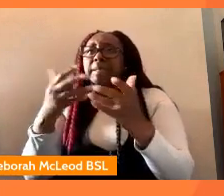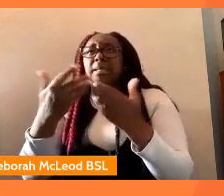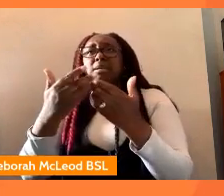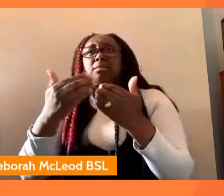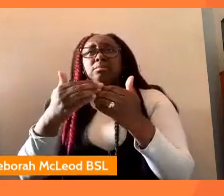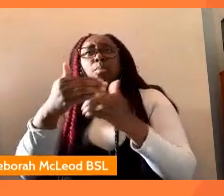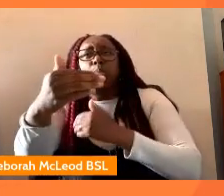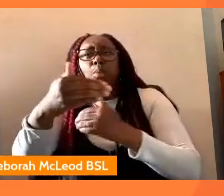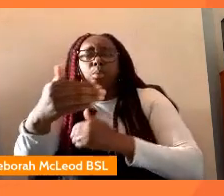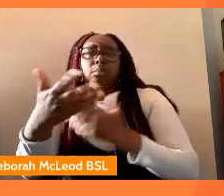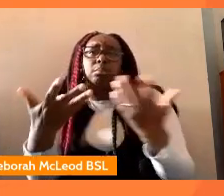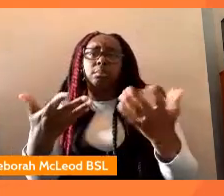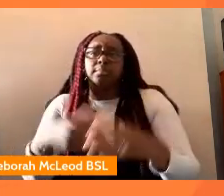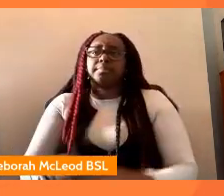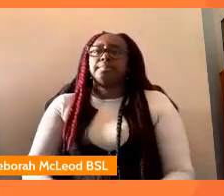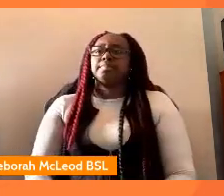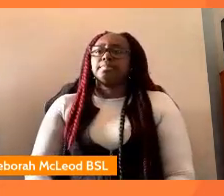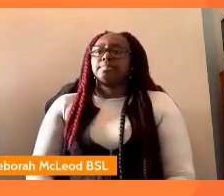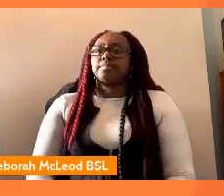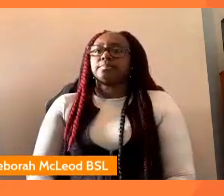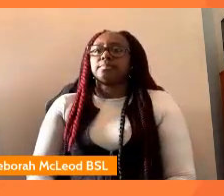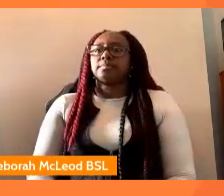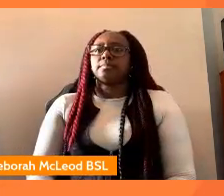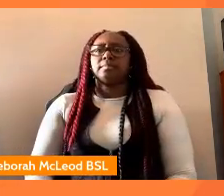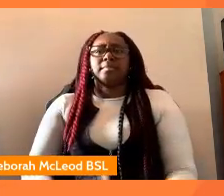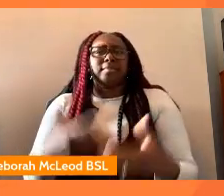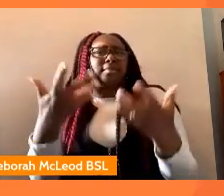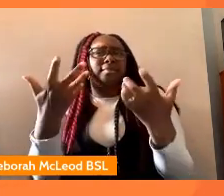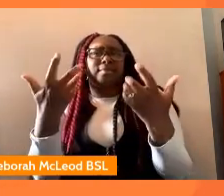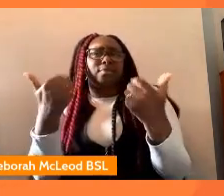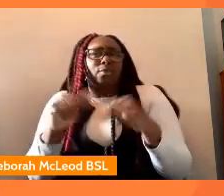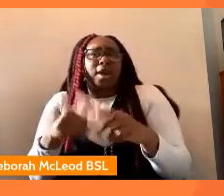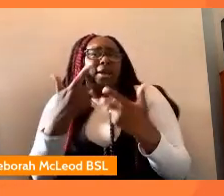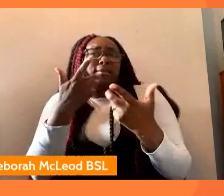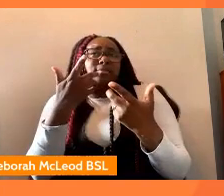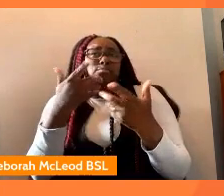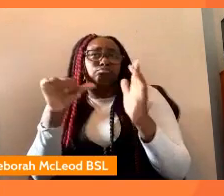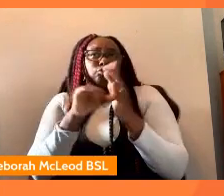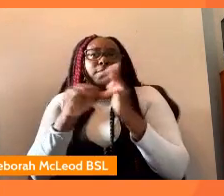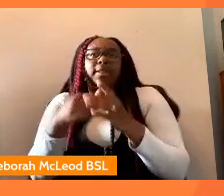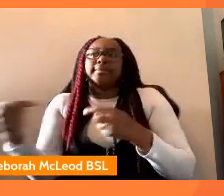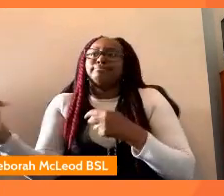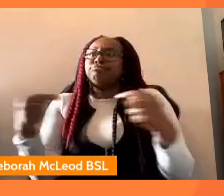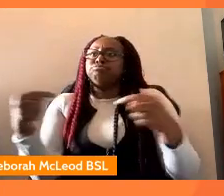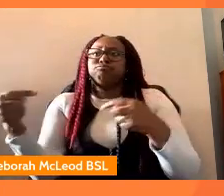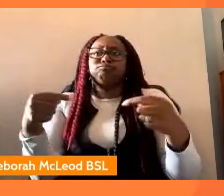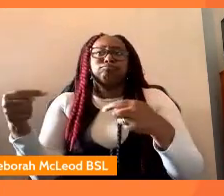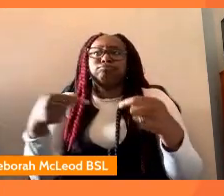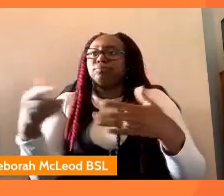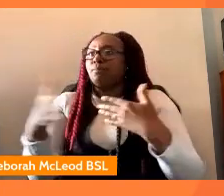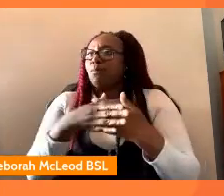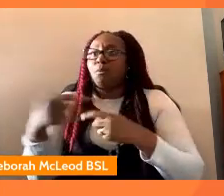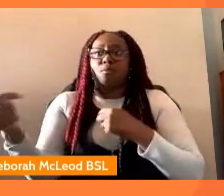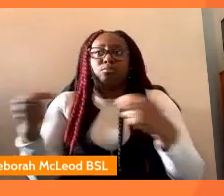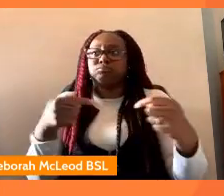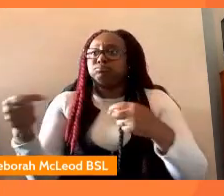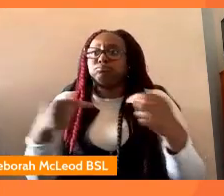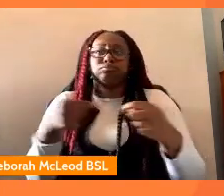And part of the problem is competition. So there is more competition for our digital attention from outside